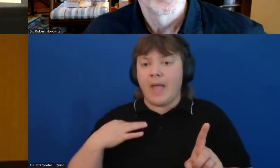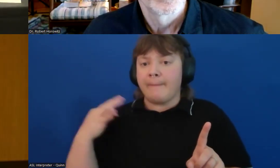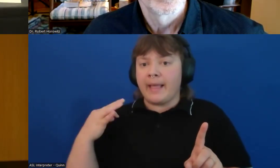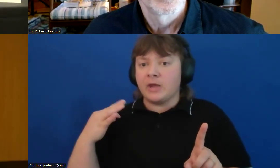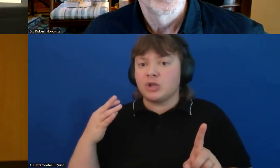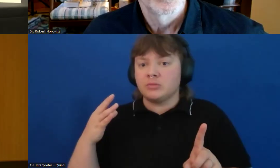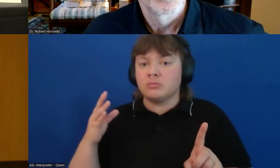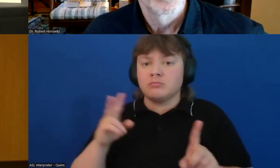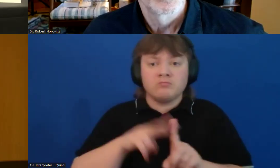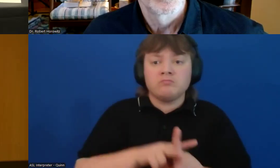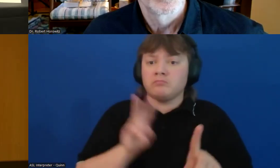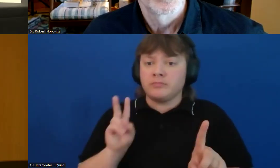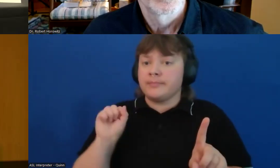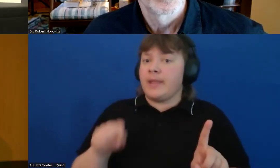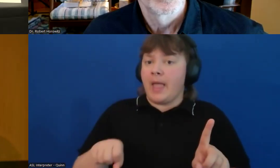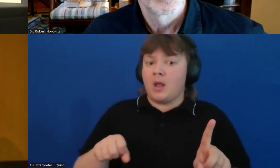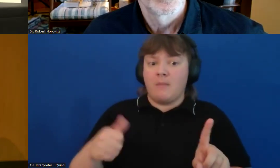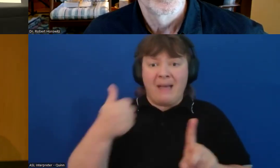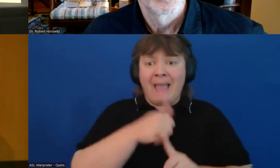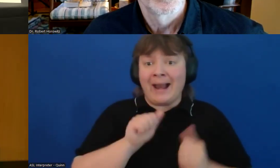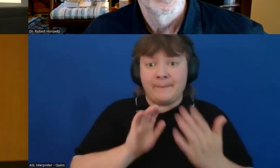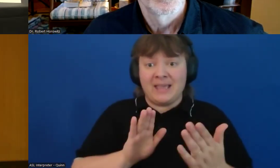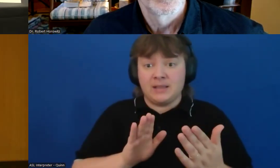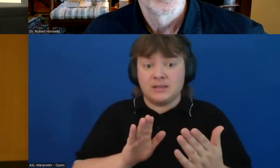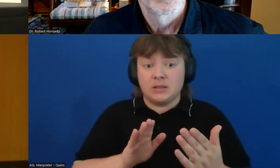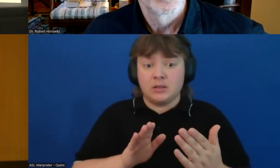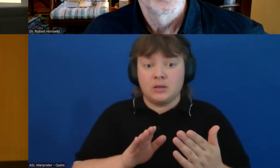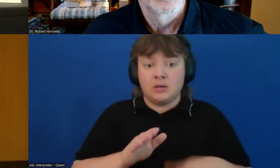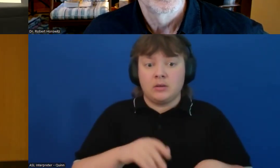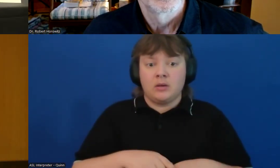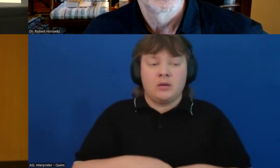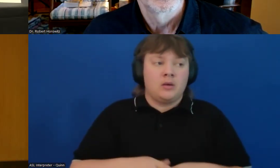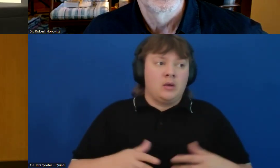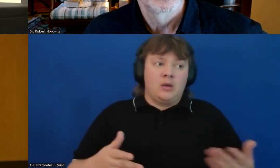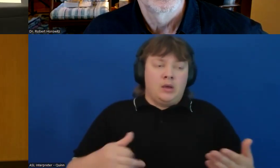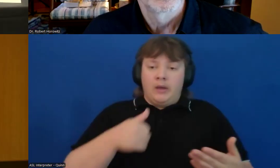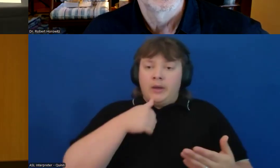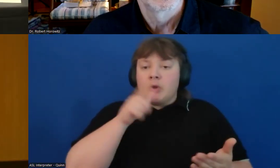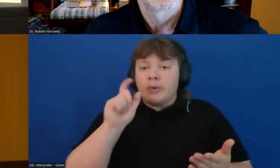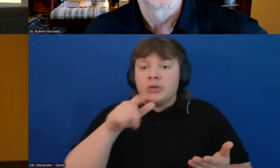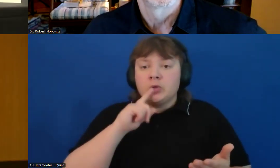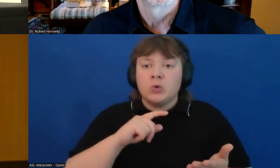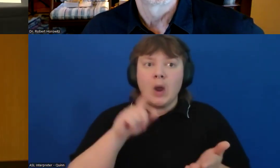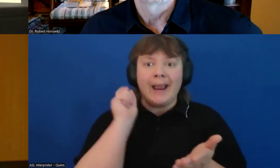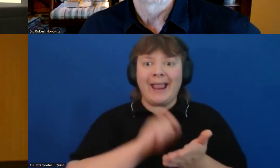if you want by any means, right? So they don't have to write uh to go in writing and uh they